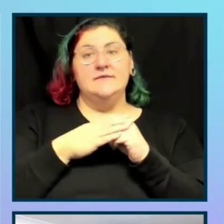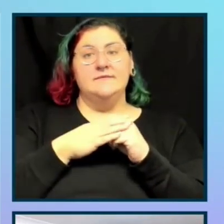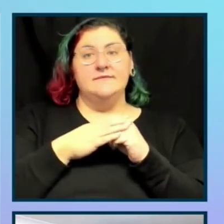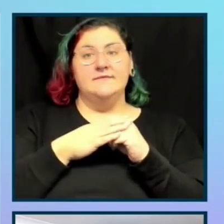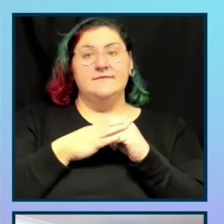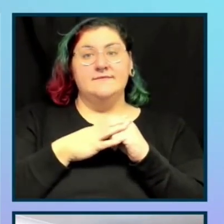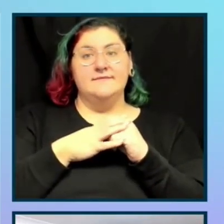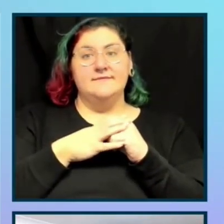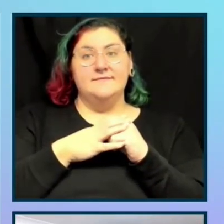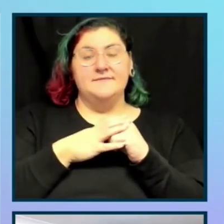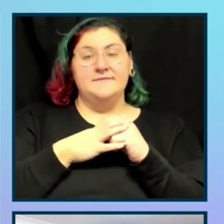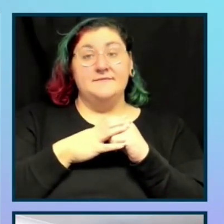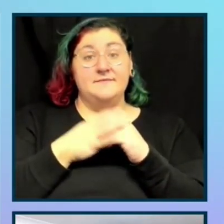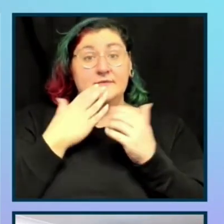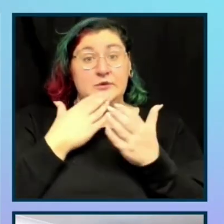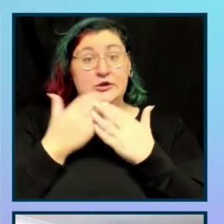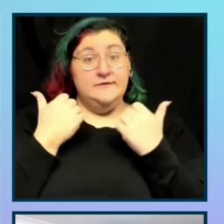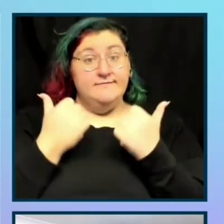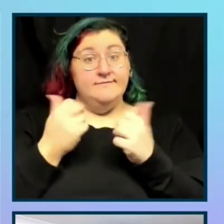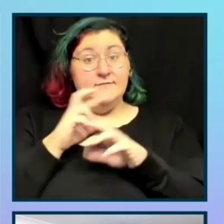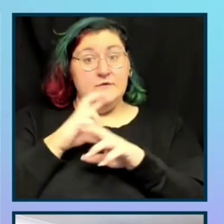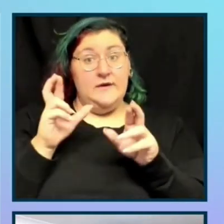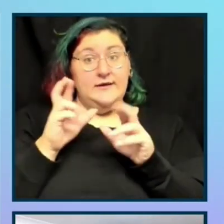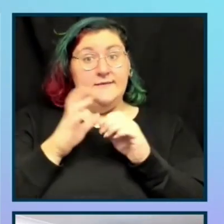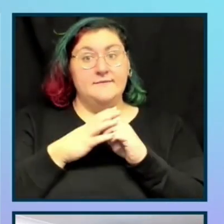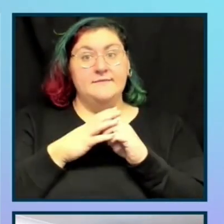And we are we good? Are we switched in? Hopefully so, cool.